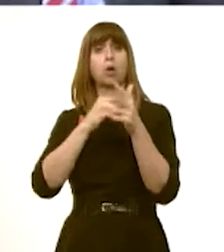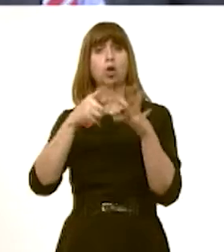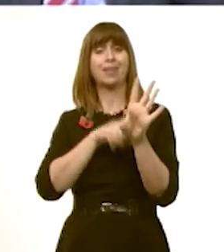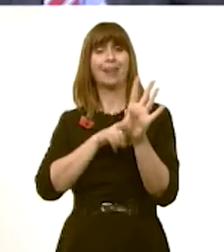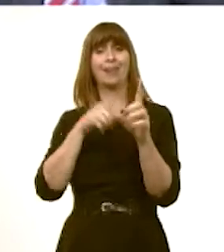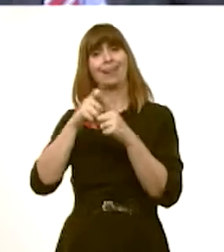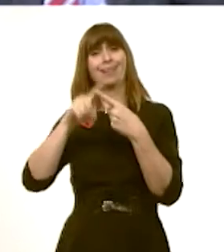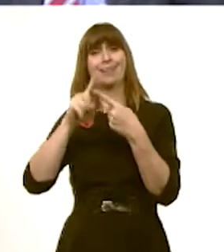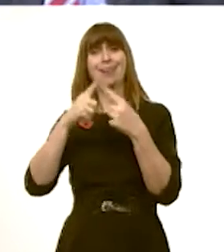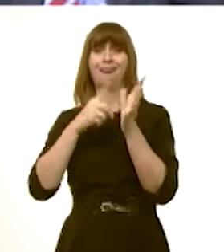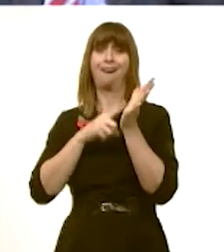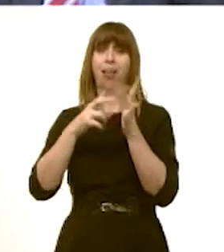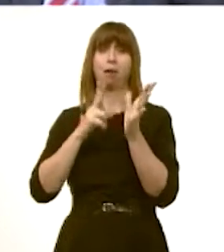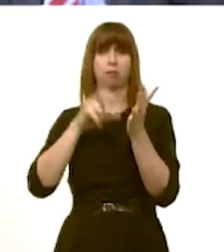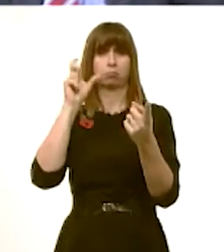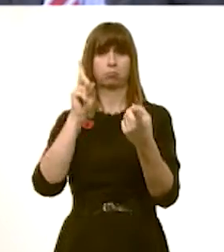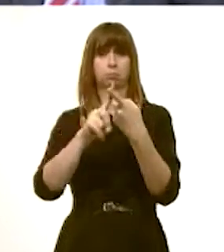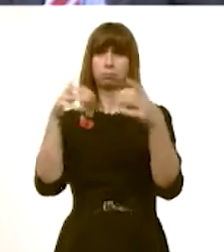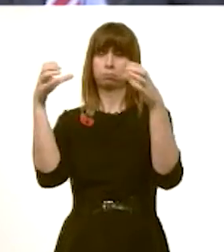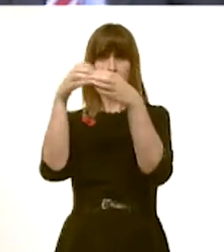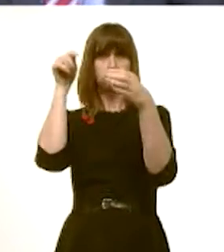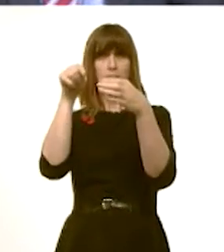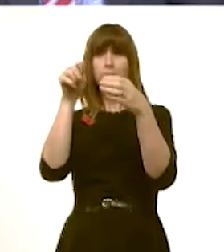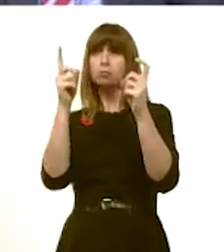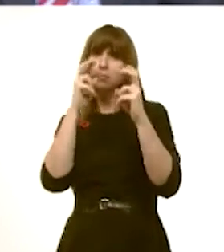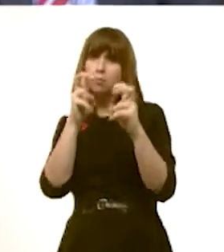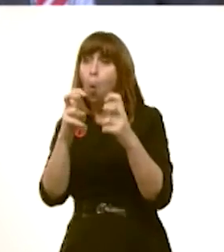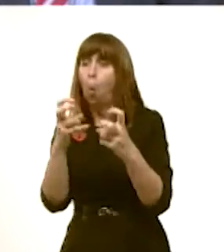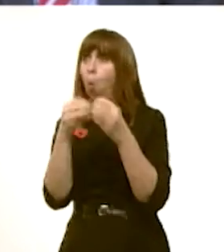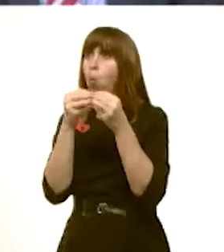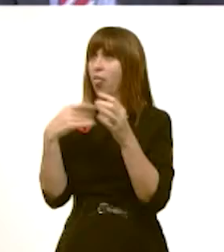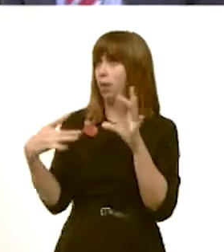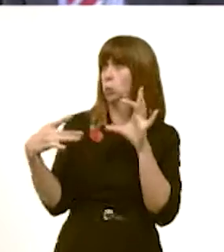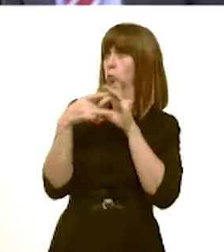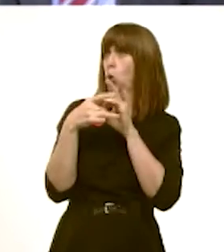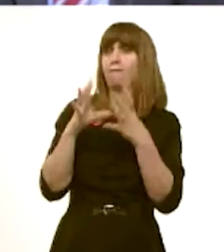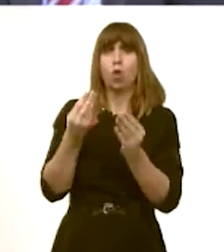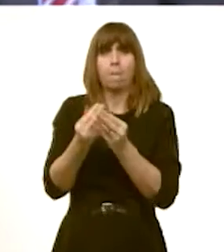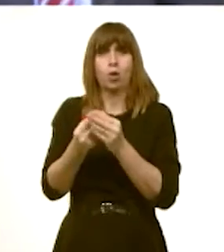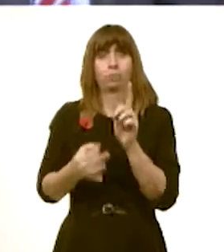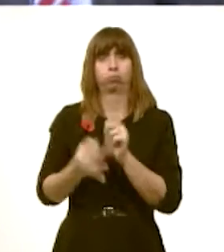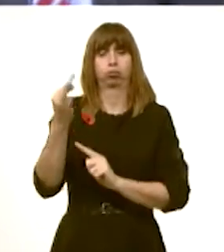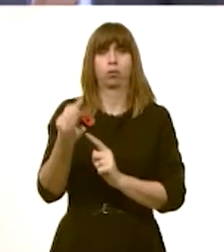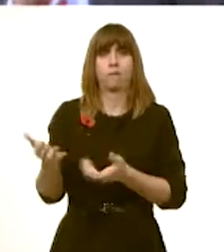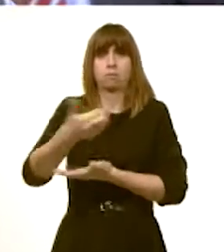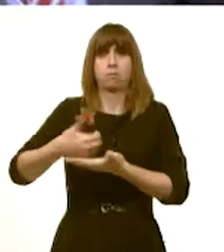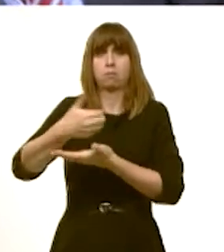particularly in relation to identifying potential economic benefits for both regions. Sandy Mewies: Thank you for that.